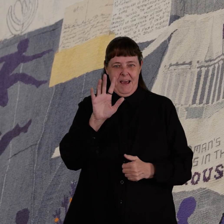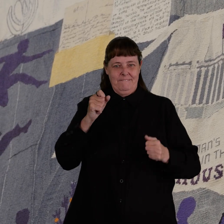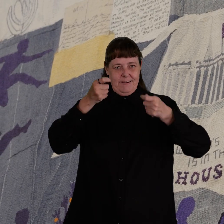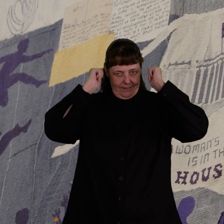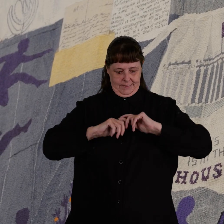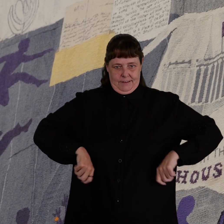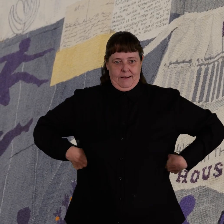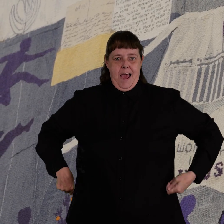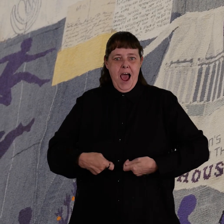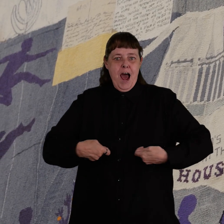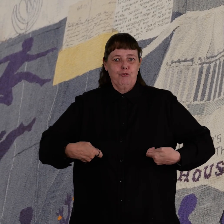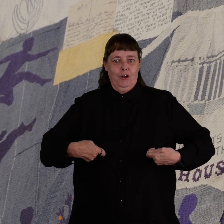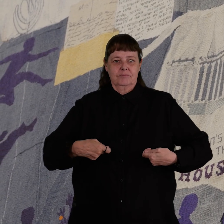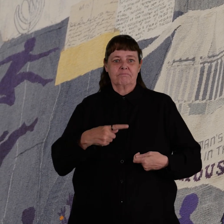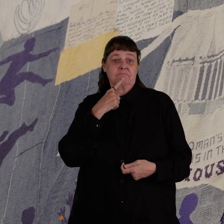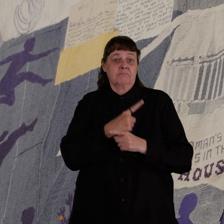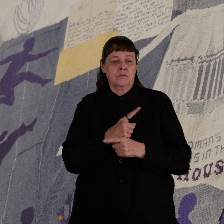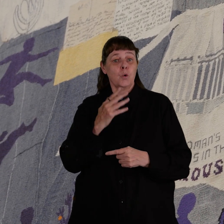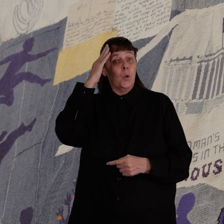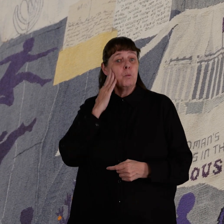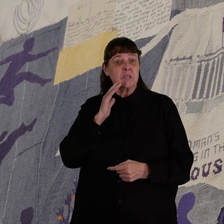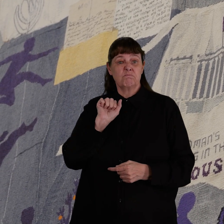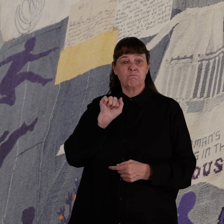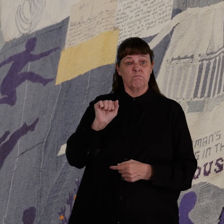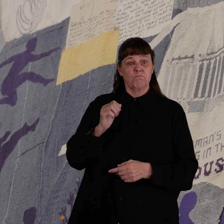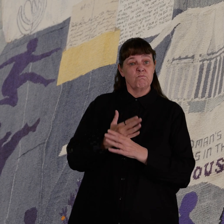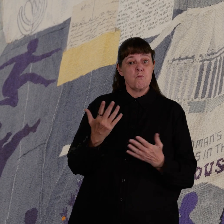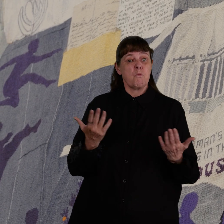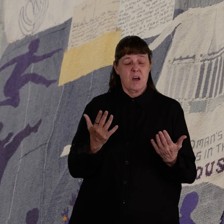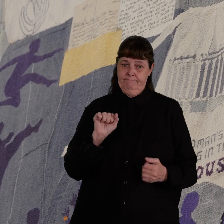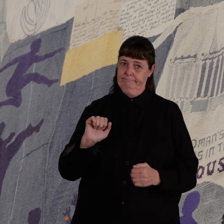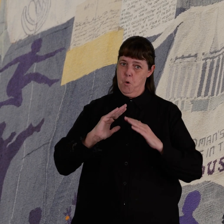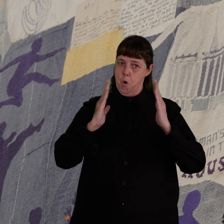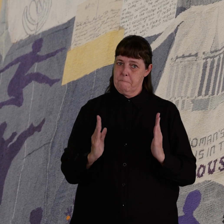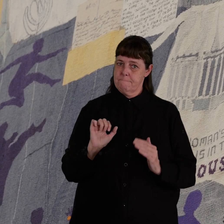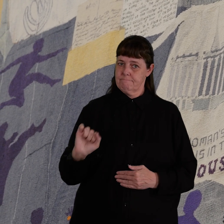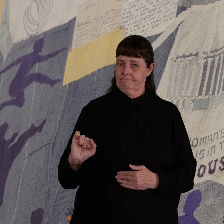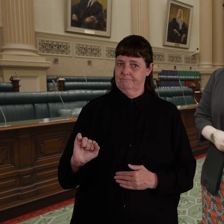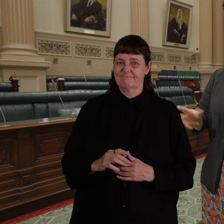place is in the house”, but it has a hand-stitched picture of Parliament House within that apron.